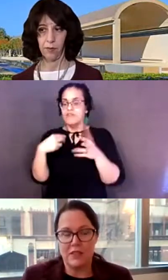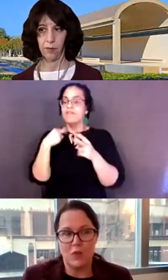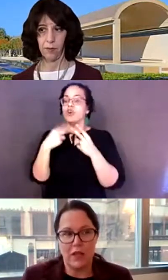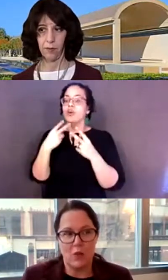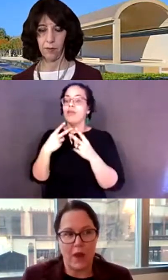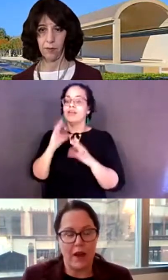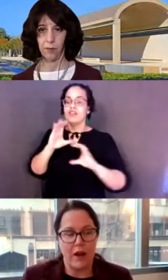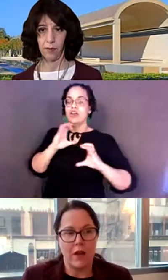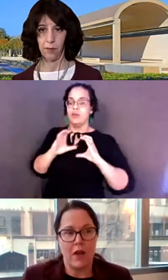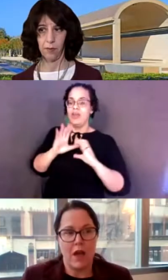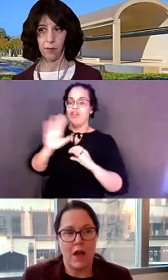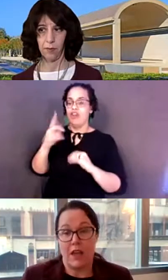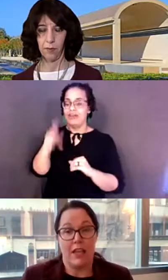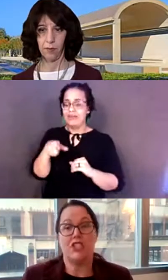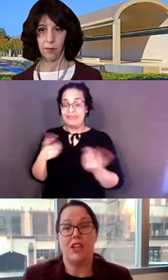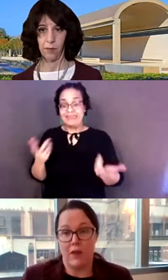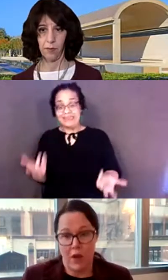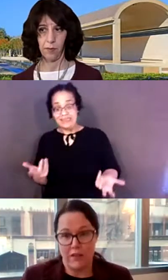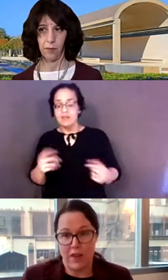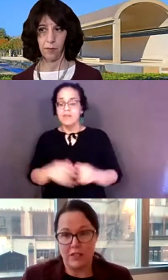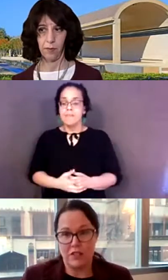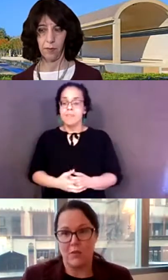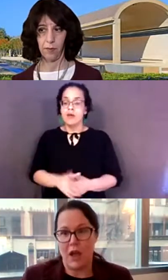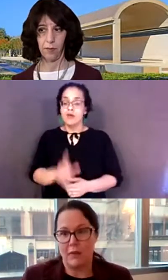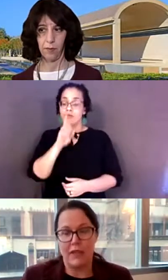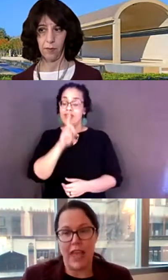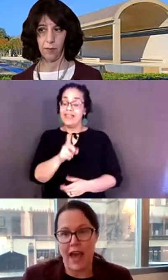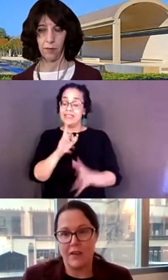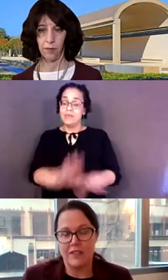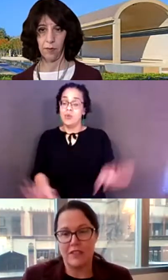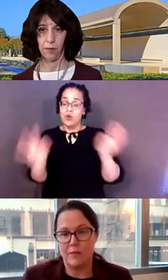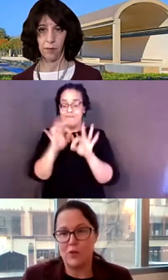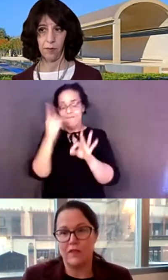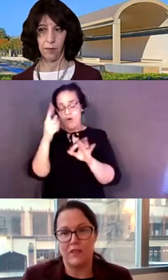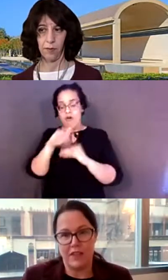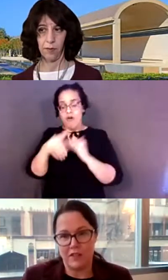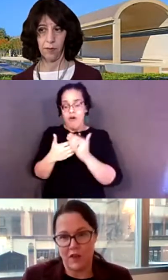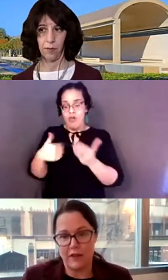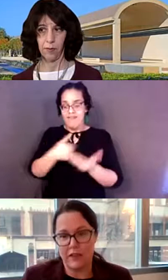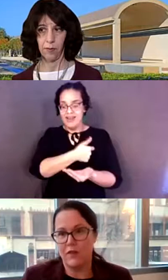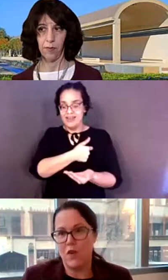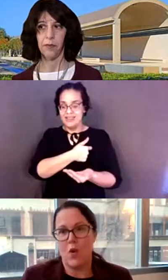really where each and every one of us should probably